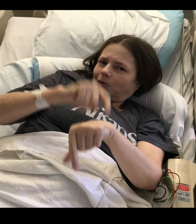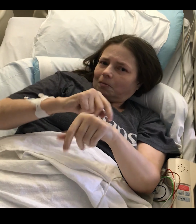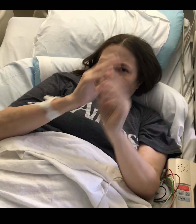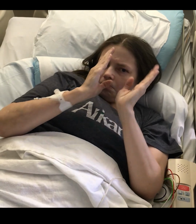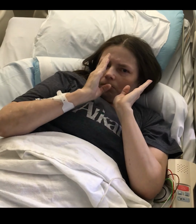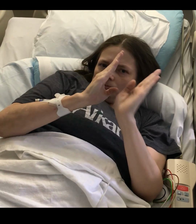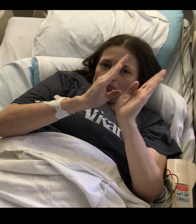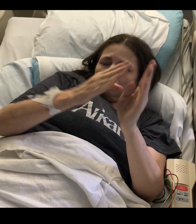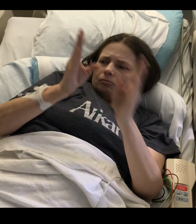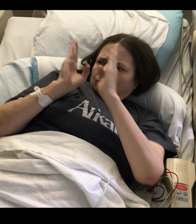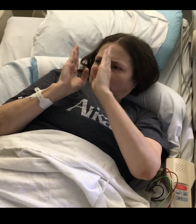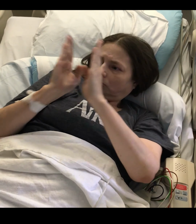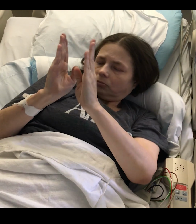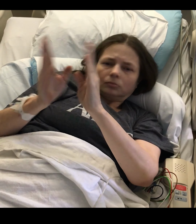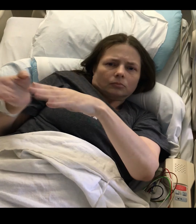And ALWAYS, at the exact same times every day.